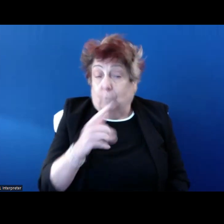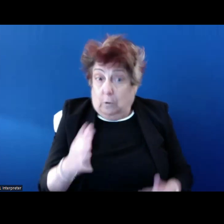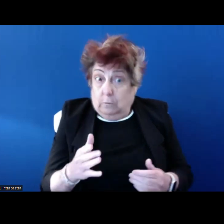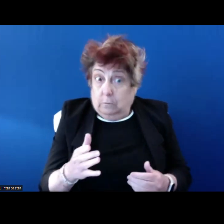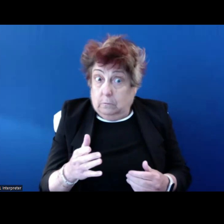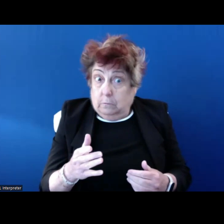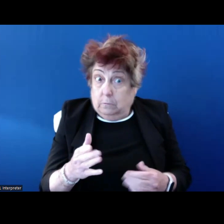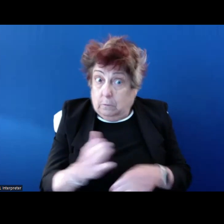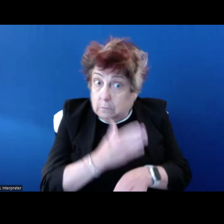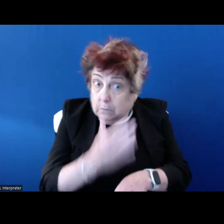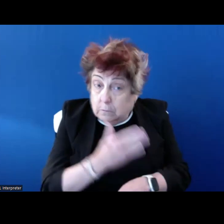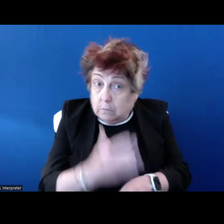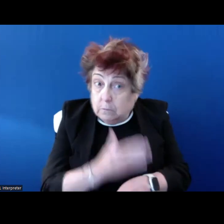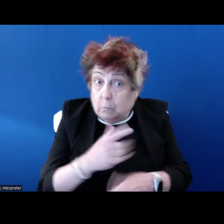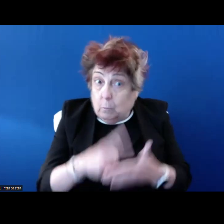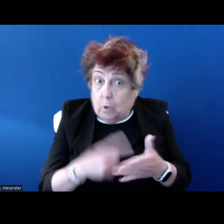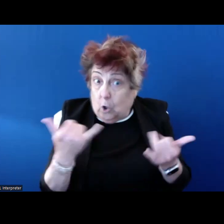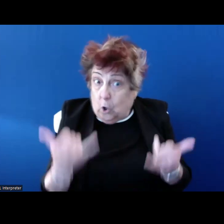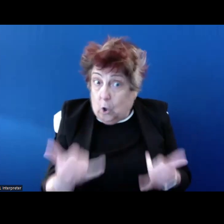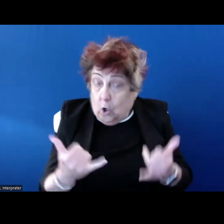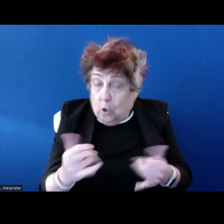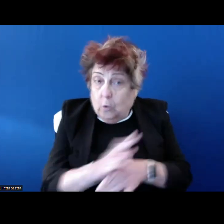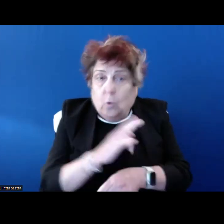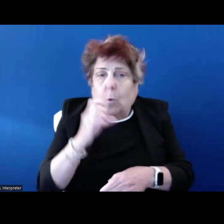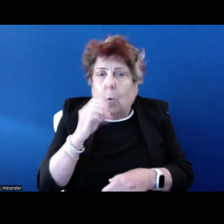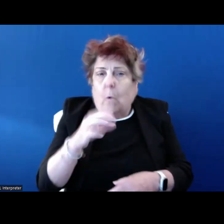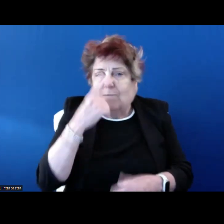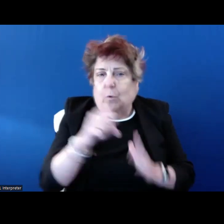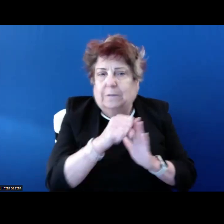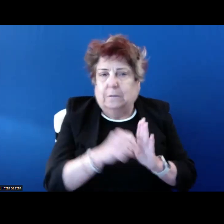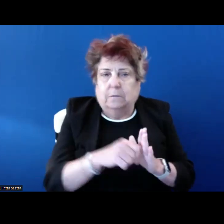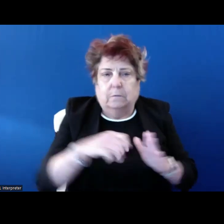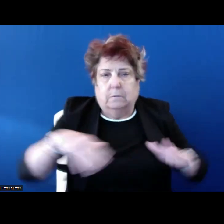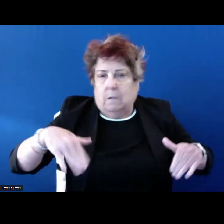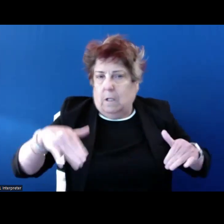yet launched a Medicaid service? And I'm going to ask my colleague Martha if she wanted to